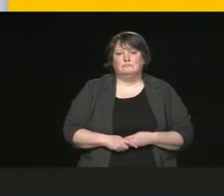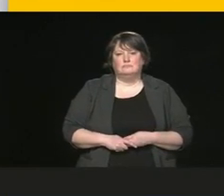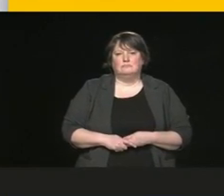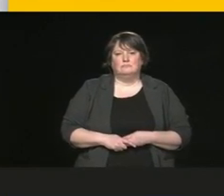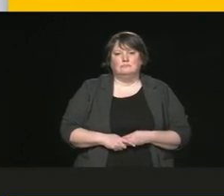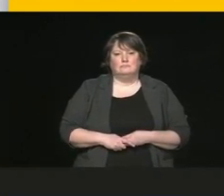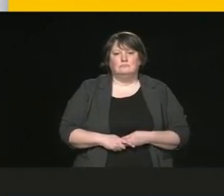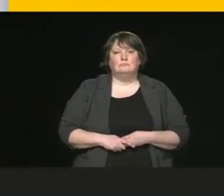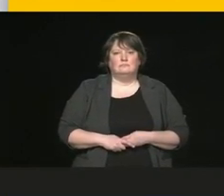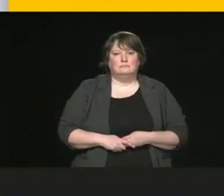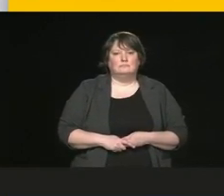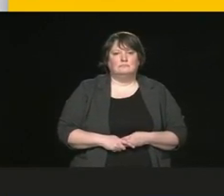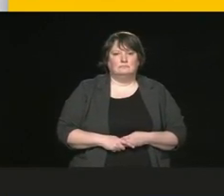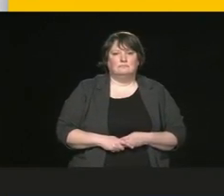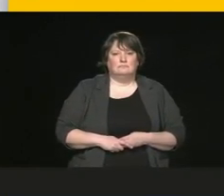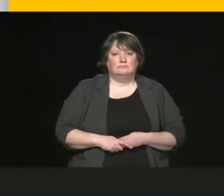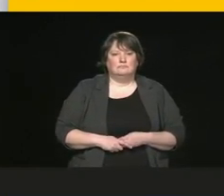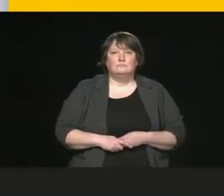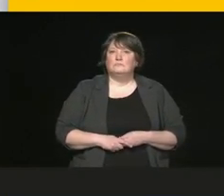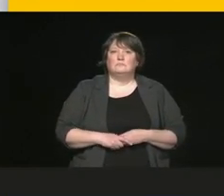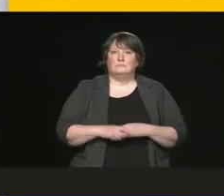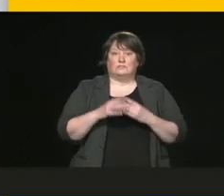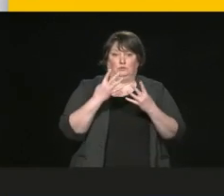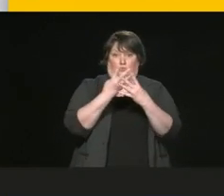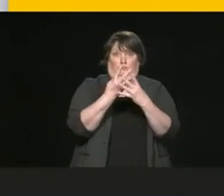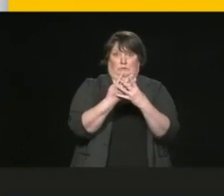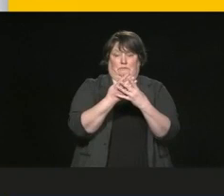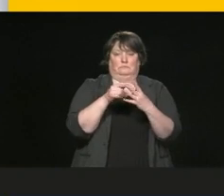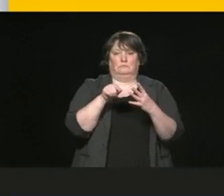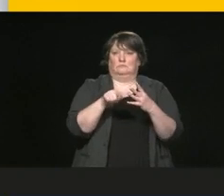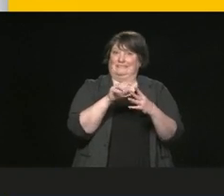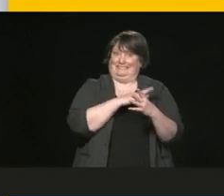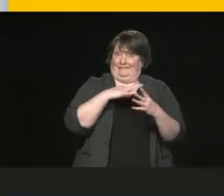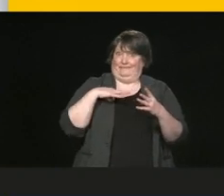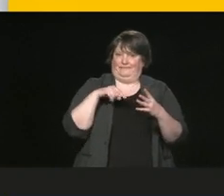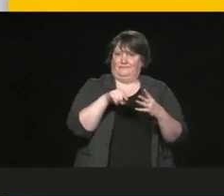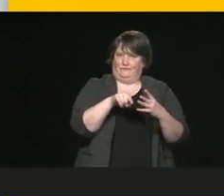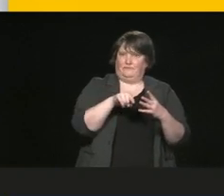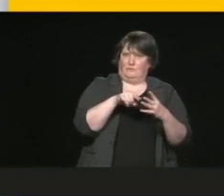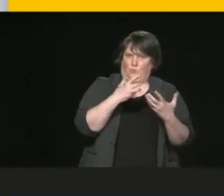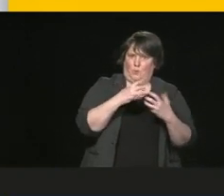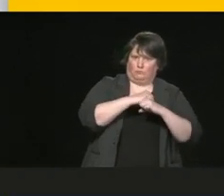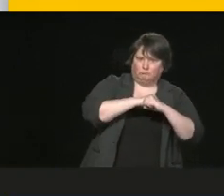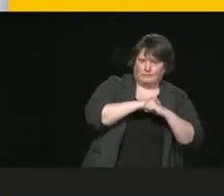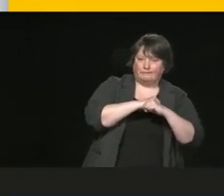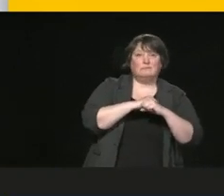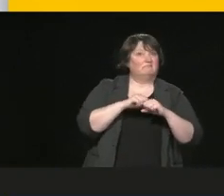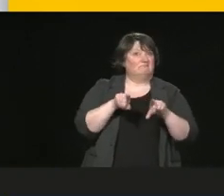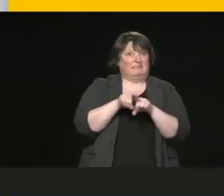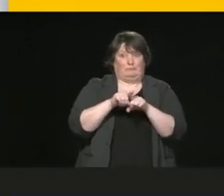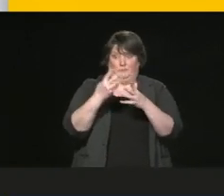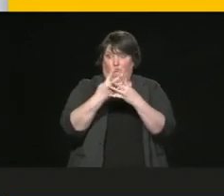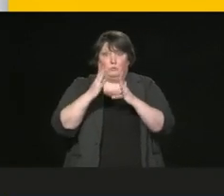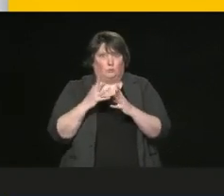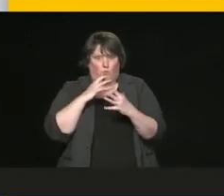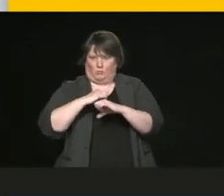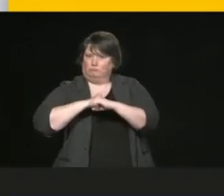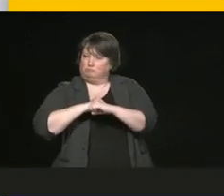THAT IT'S IMPORTANT TO ENSURE THAT WE PROTECT PEOPLE WHO WORK